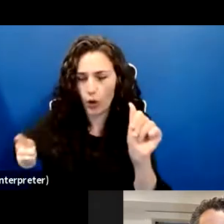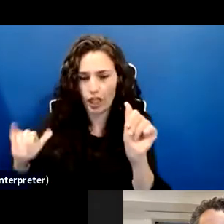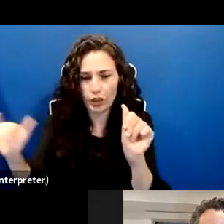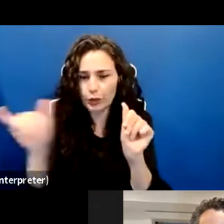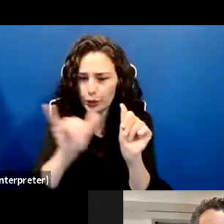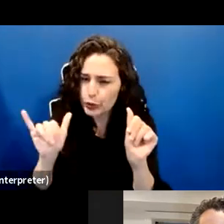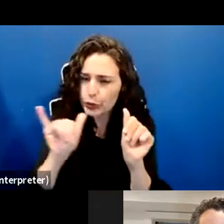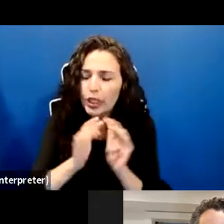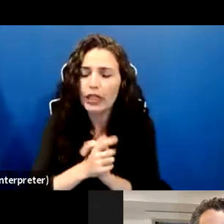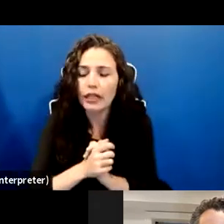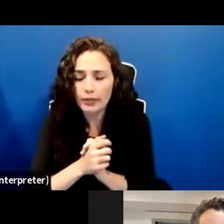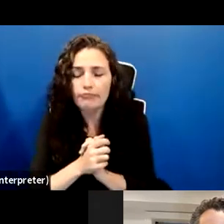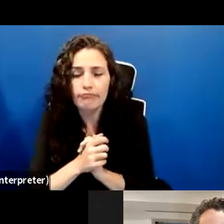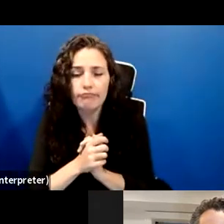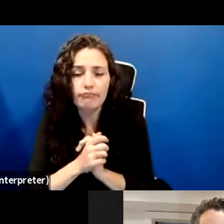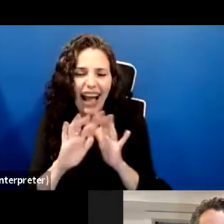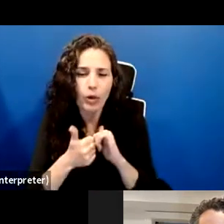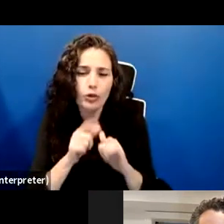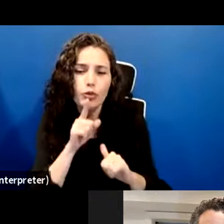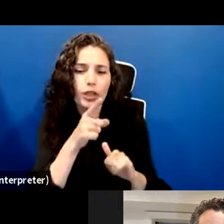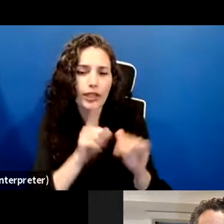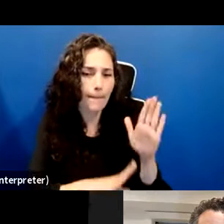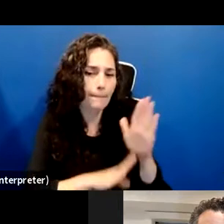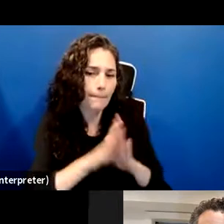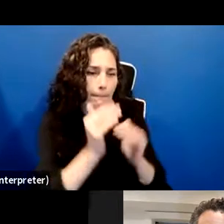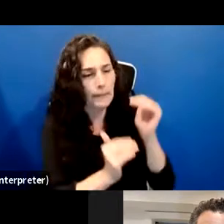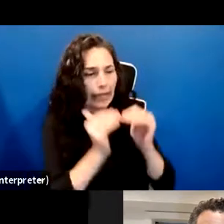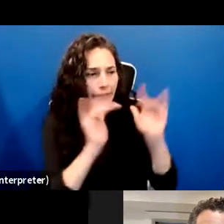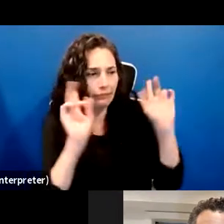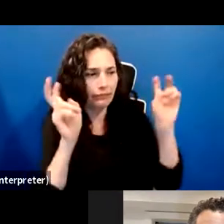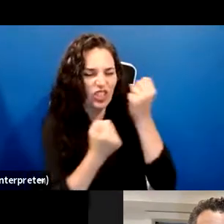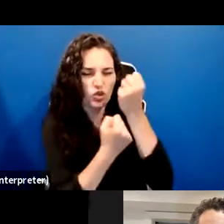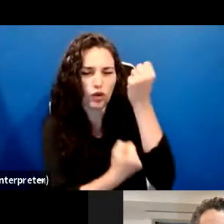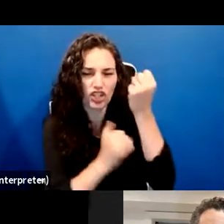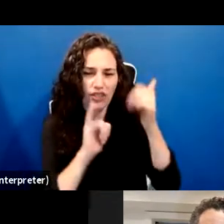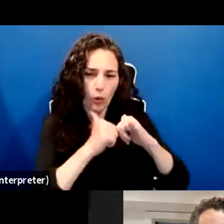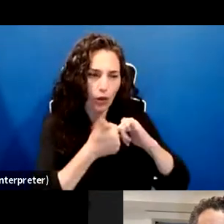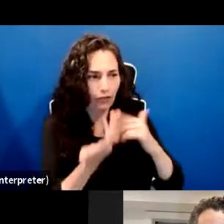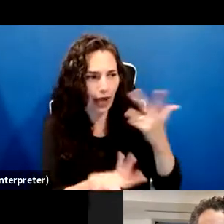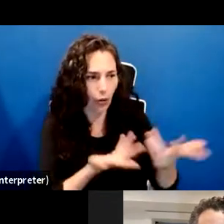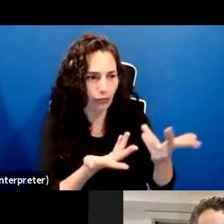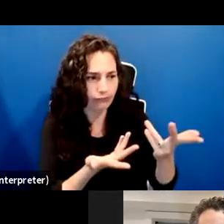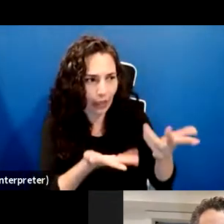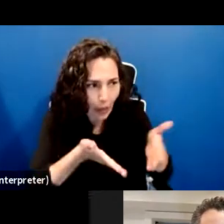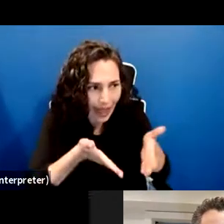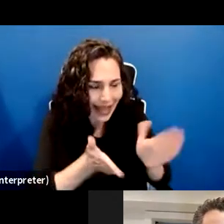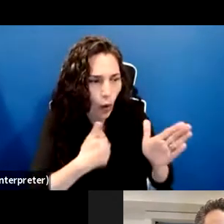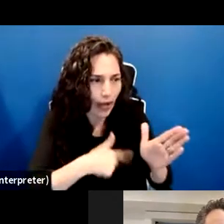and how to really build a structure that will allow us to go around and create this intimacy.